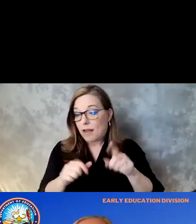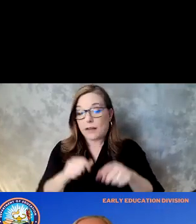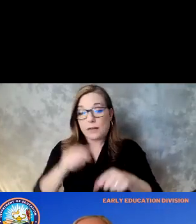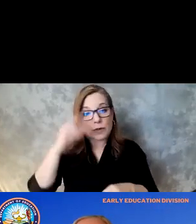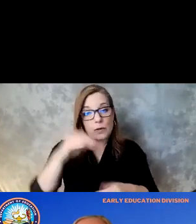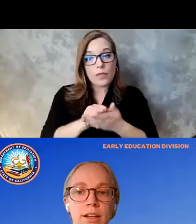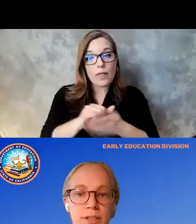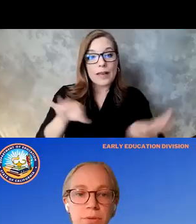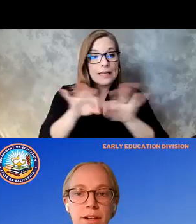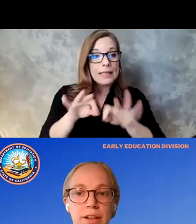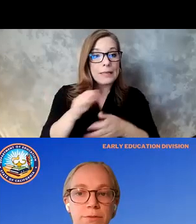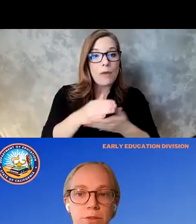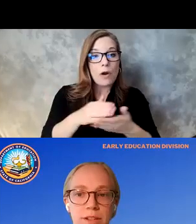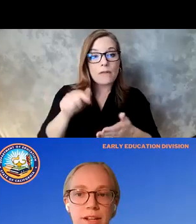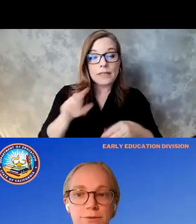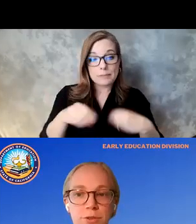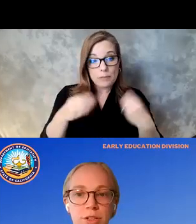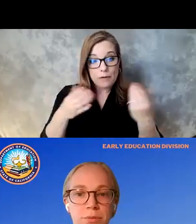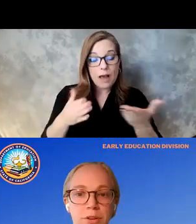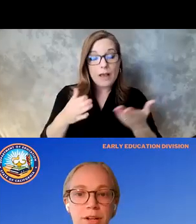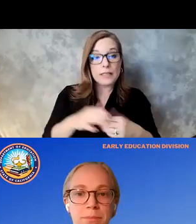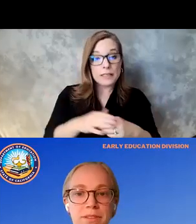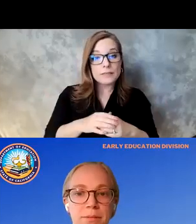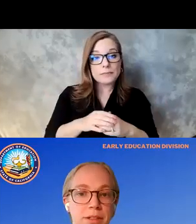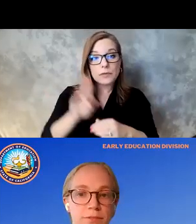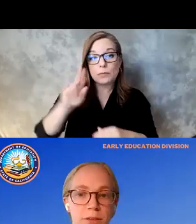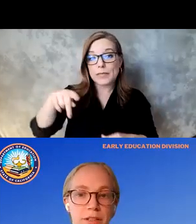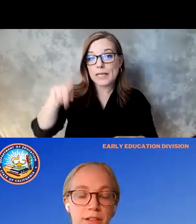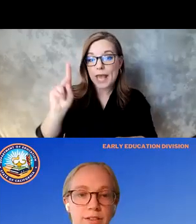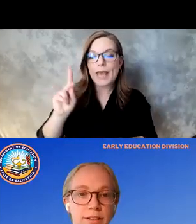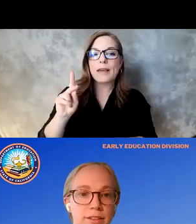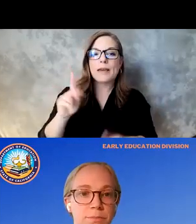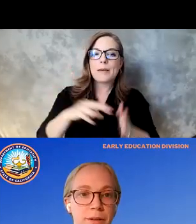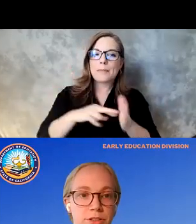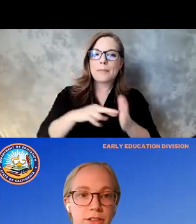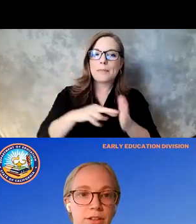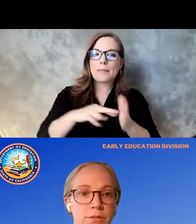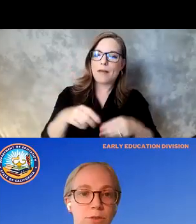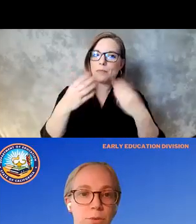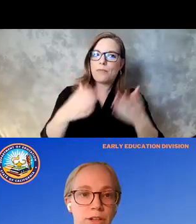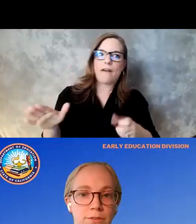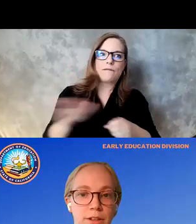UPK is providing full-day and full-year programs that meet family needs especially for working